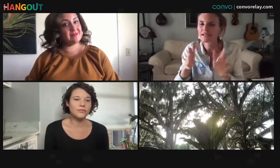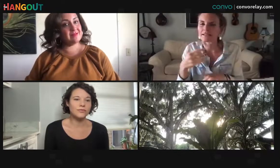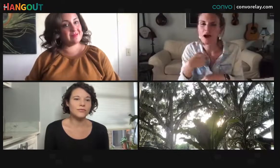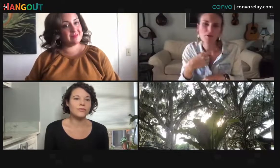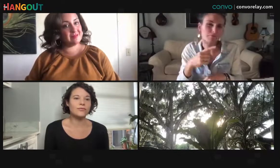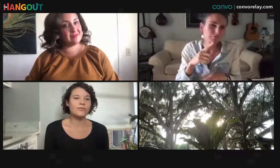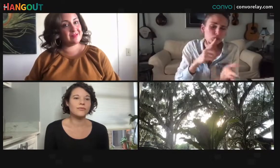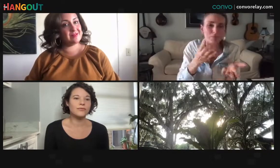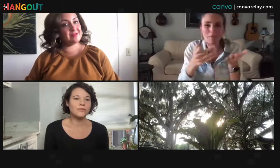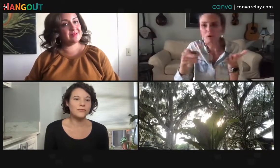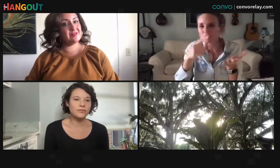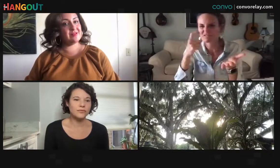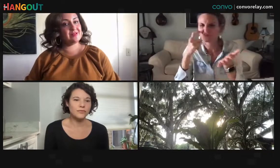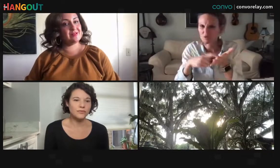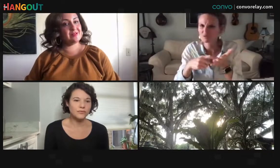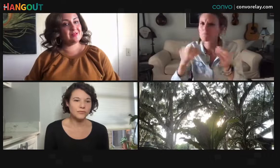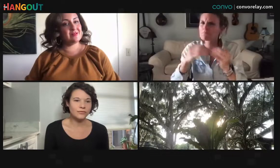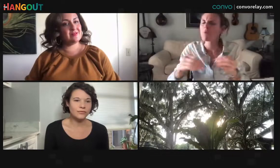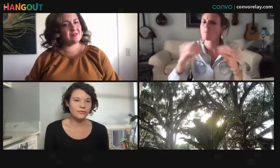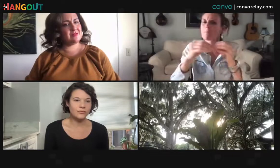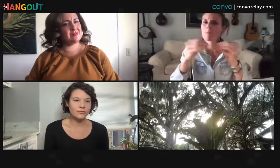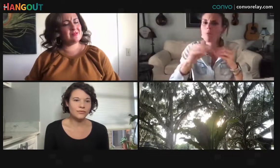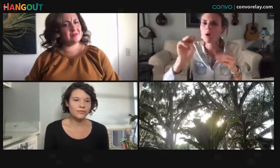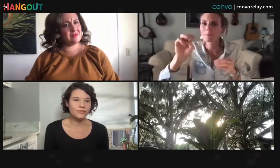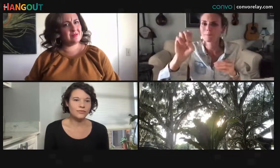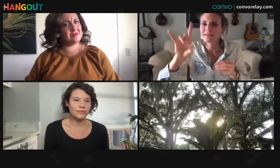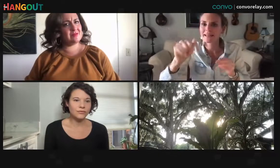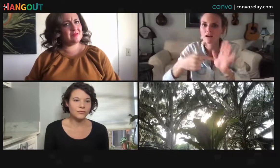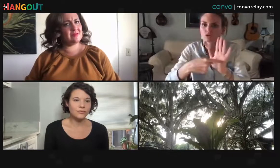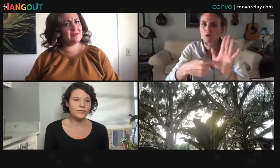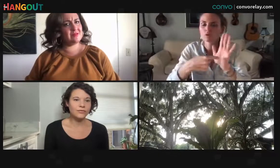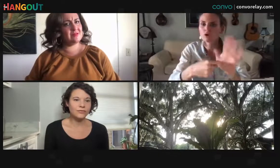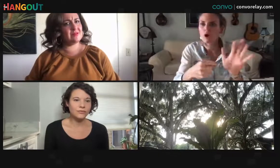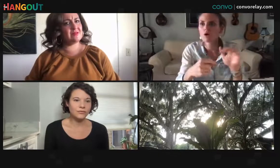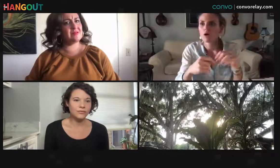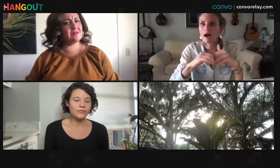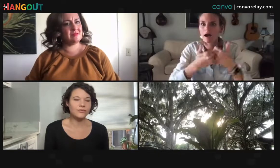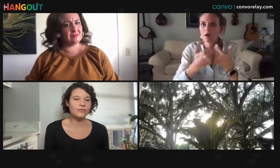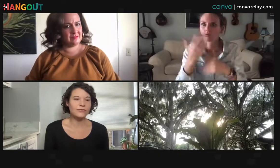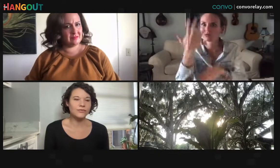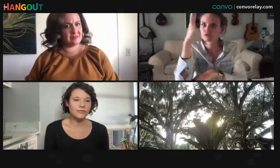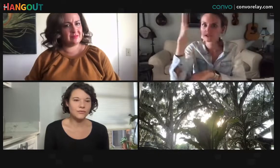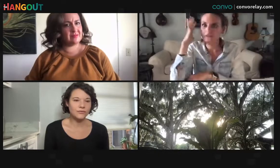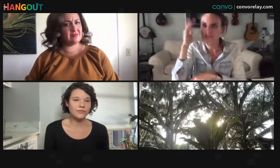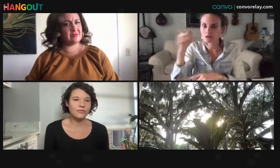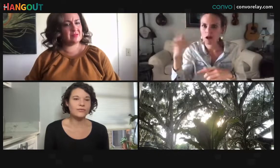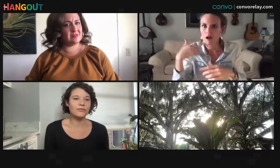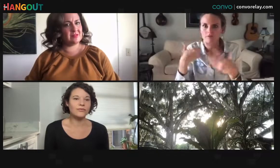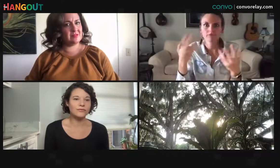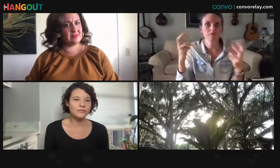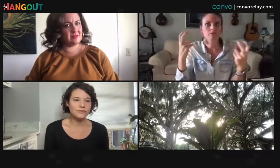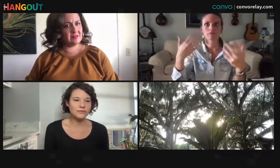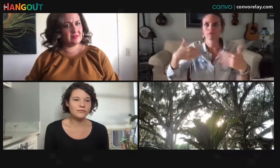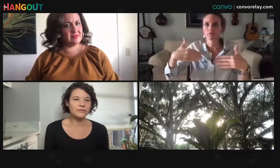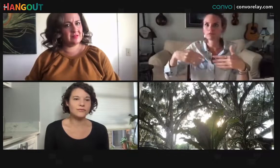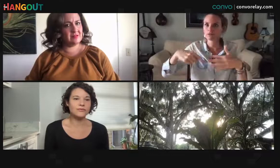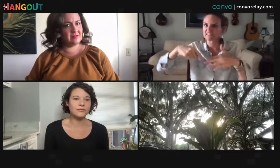eradicate the cancer cells and i'm not sure if many of you noticed but media is showing a lot more these days on how trees have